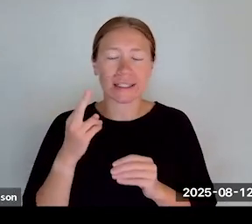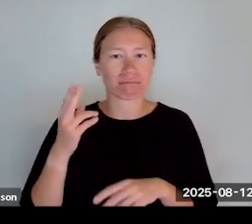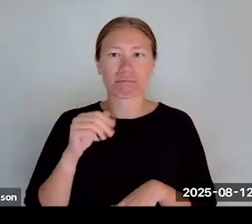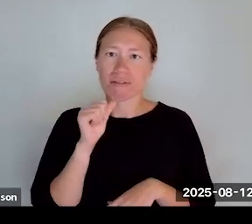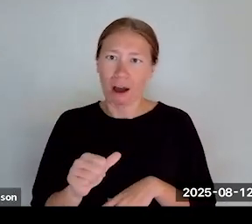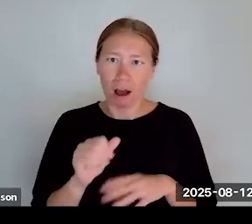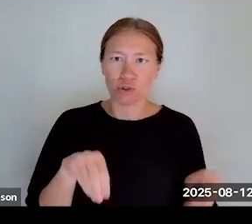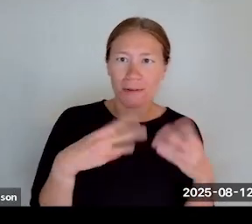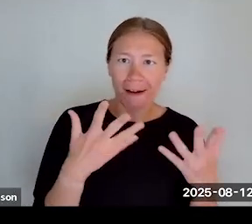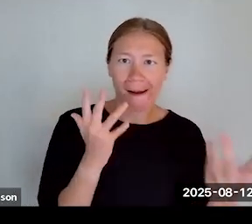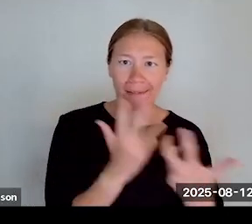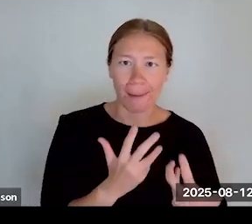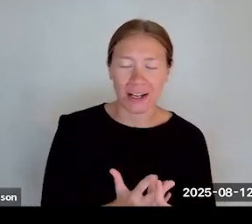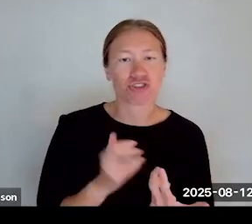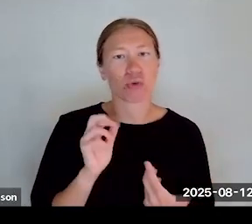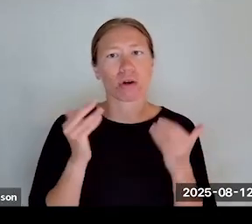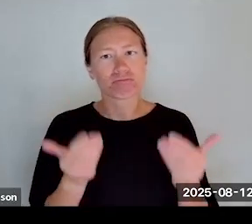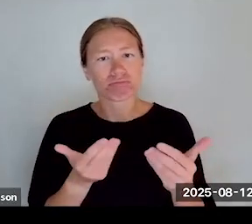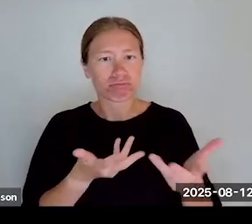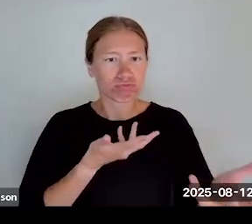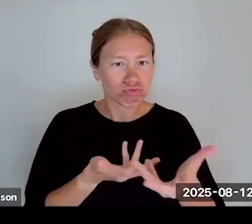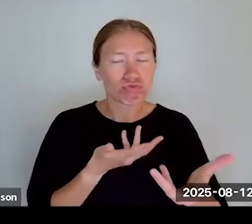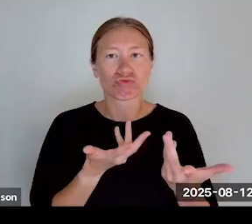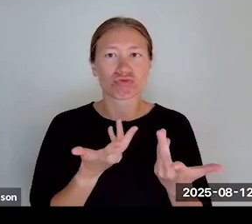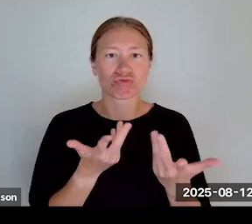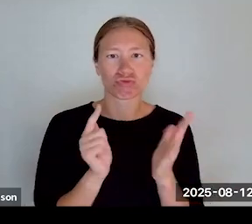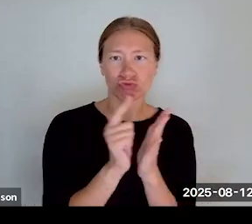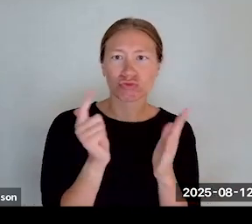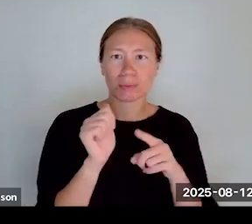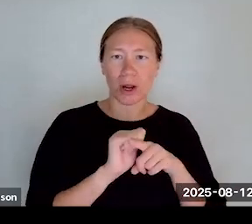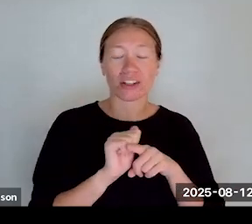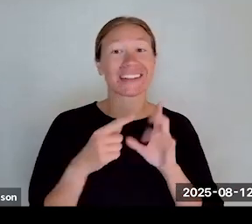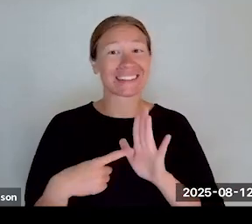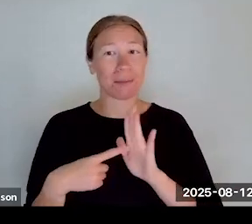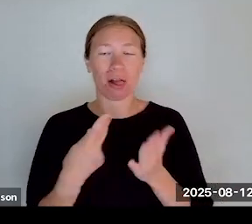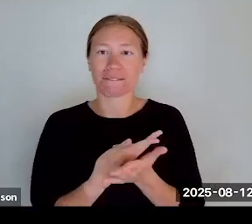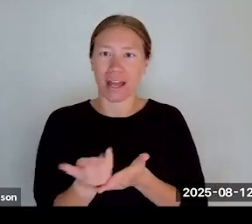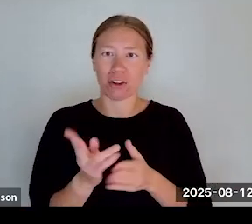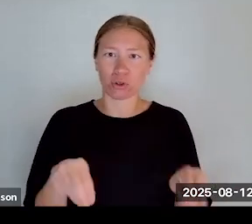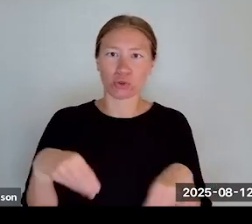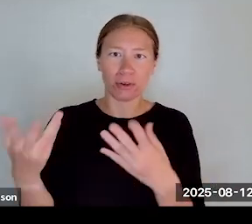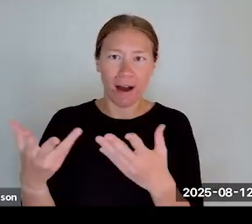or should engage in any other prohibited practice, such as a failure to provide auxiliary aids or services,